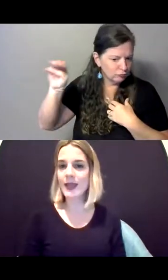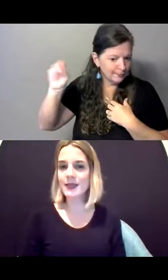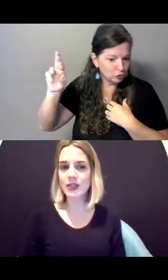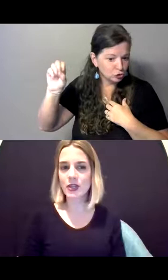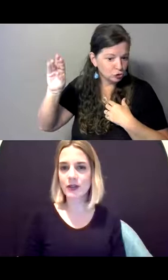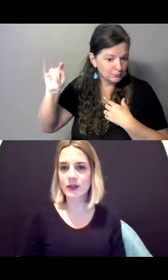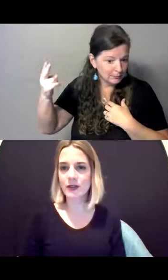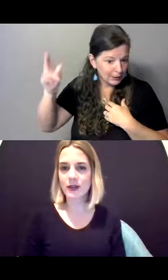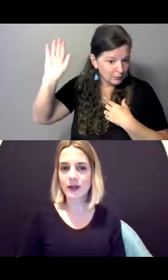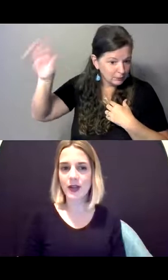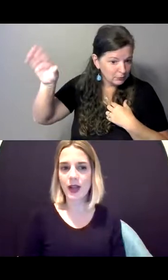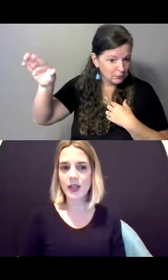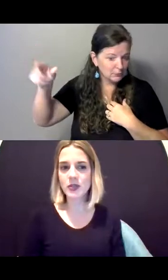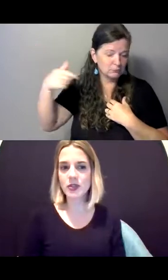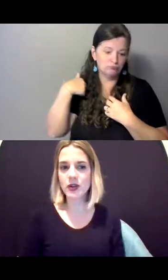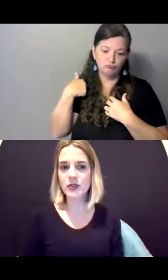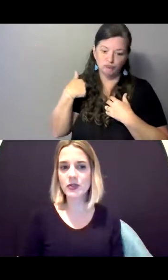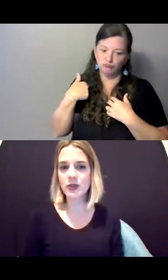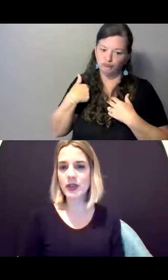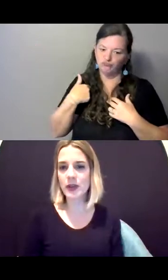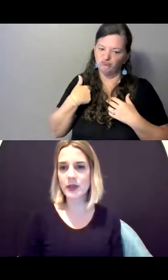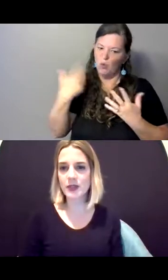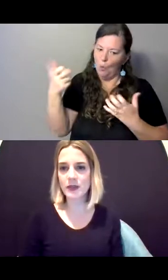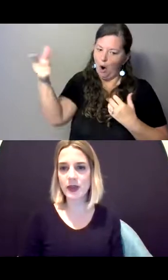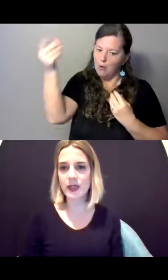"Hey teacher, as we start a new school year, Mr. Smith,